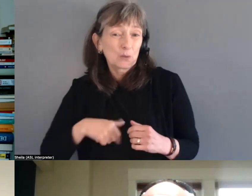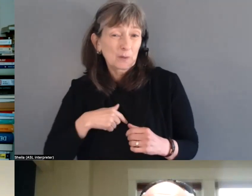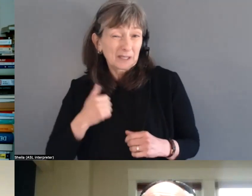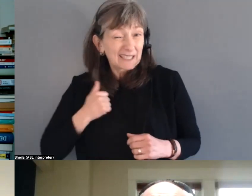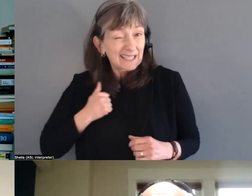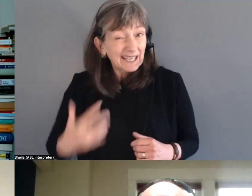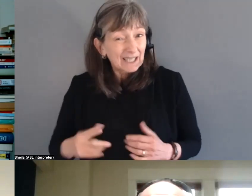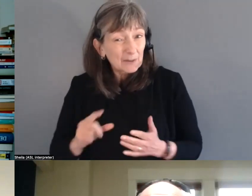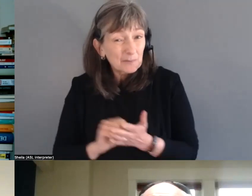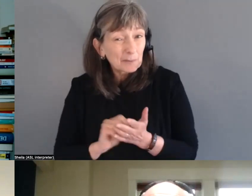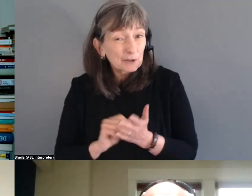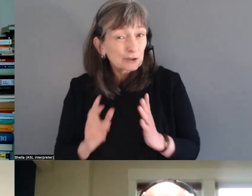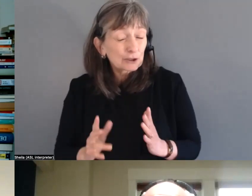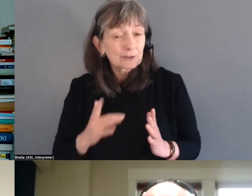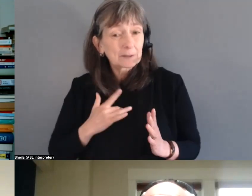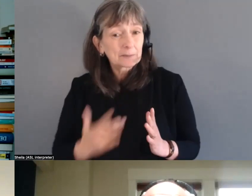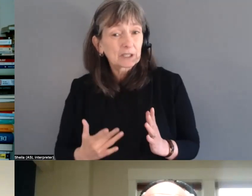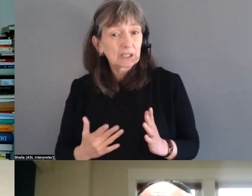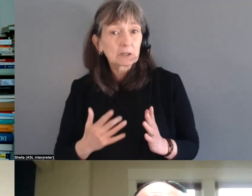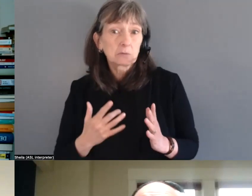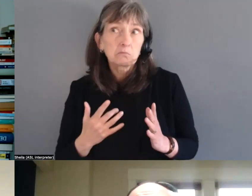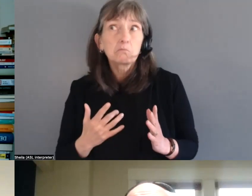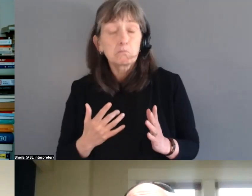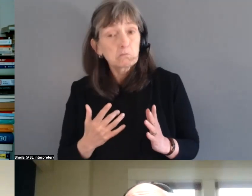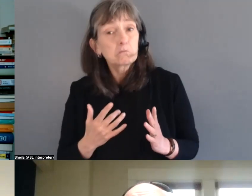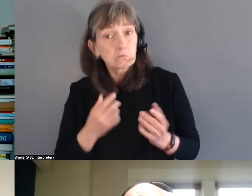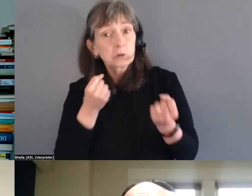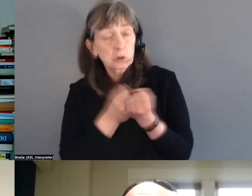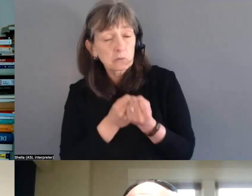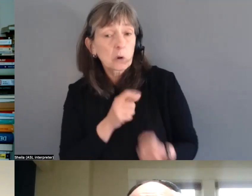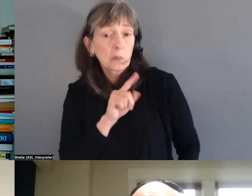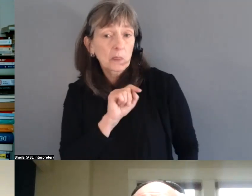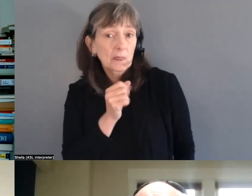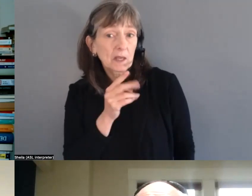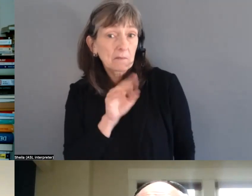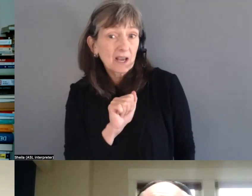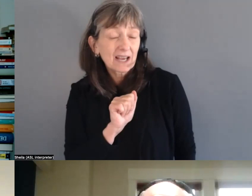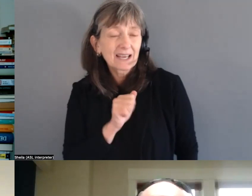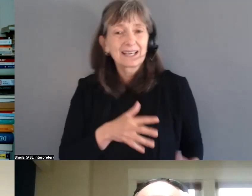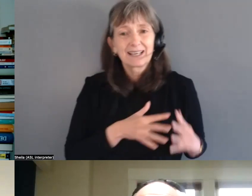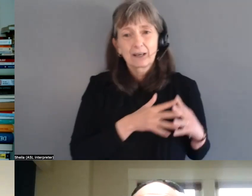are much more likely to support Thema, and U.S. publishers are much less likely.